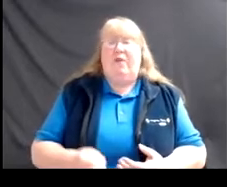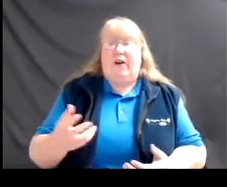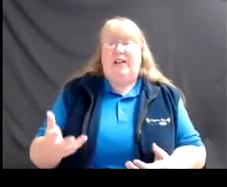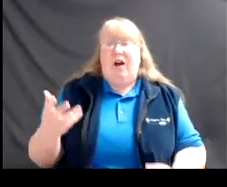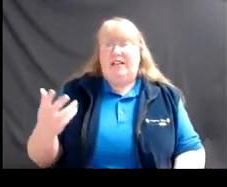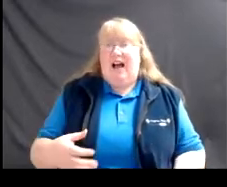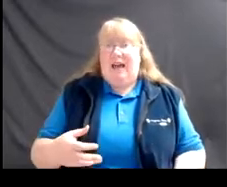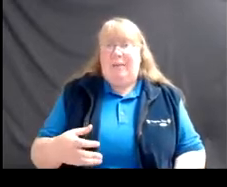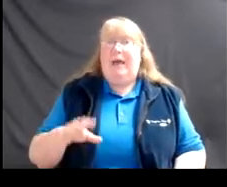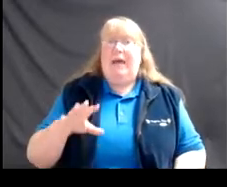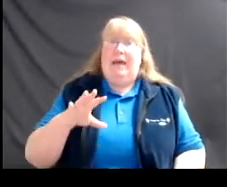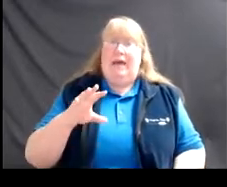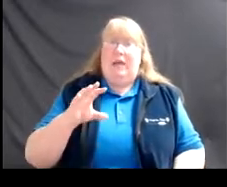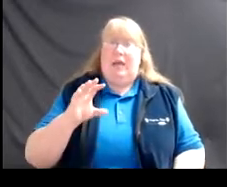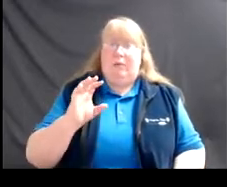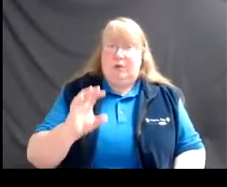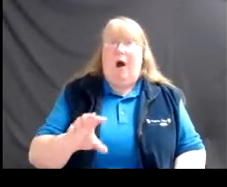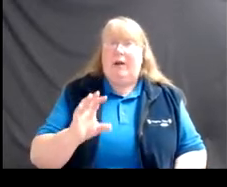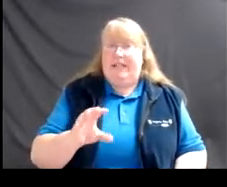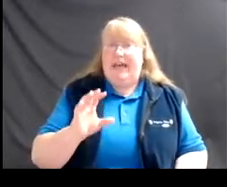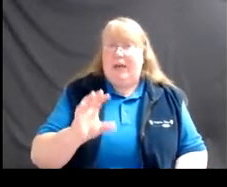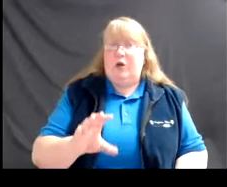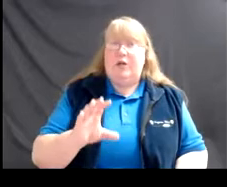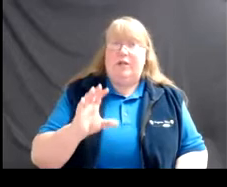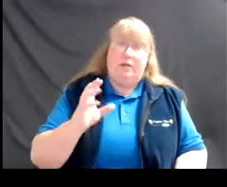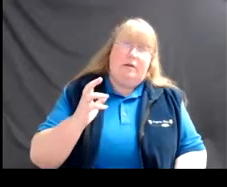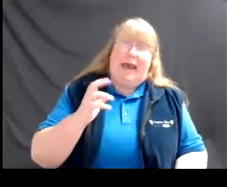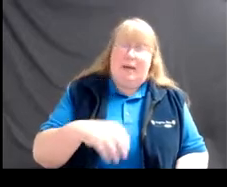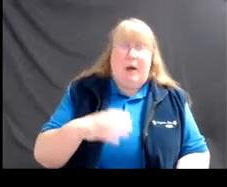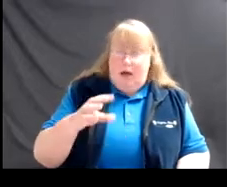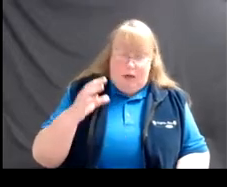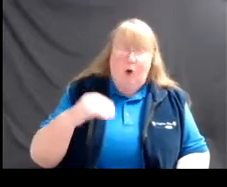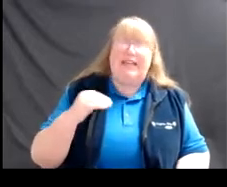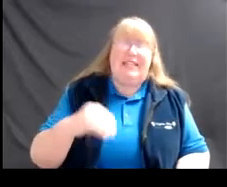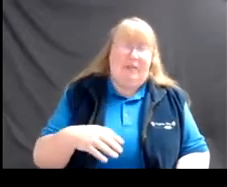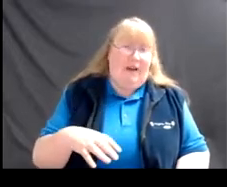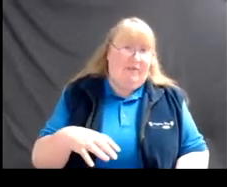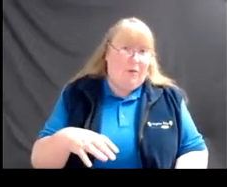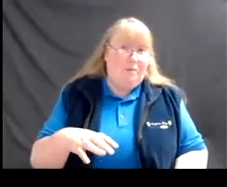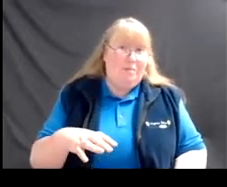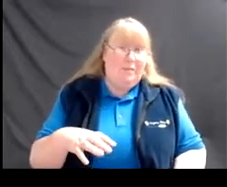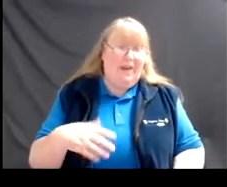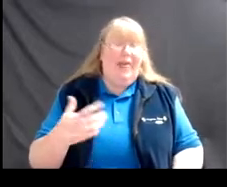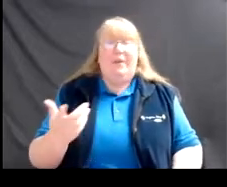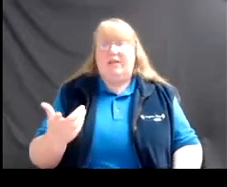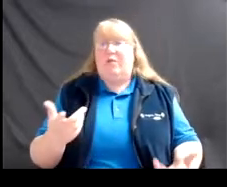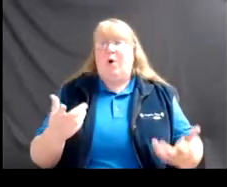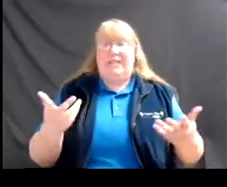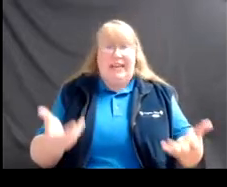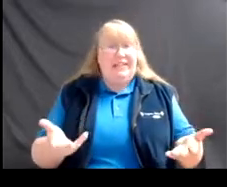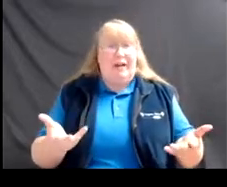very long time, it was hard to get a good cordless amplified phone because, of course, any time you